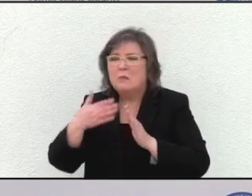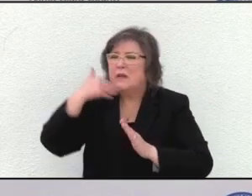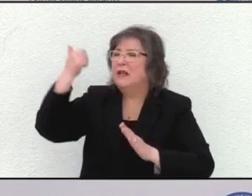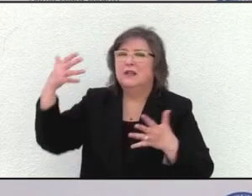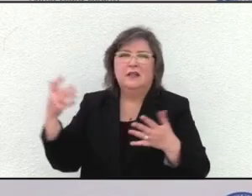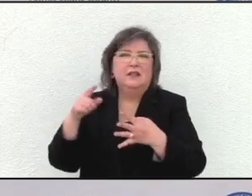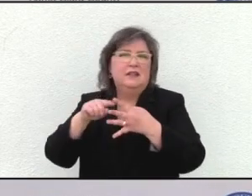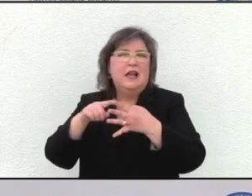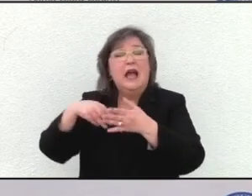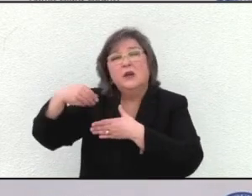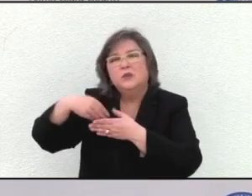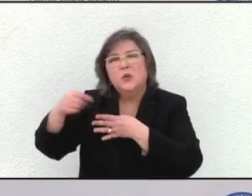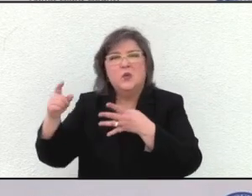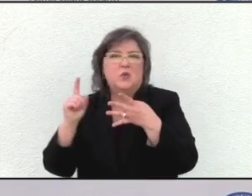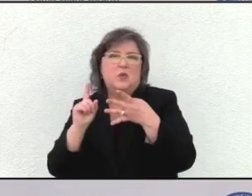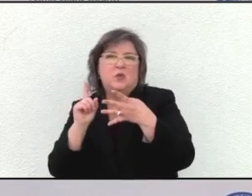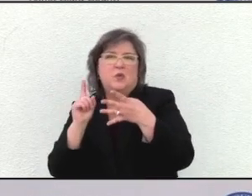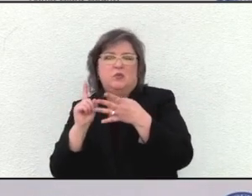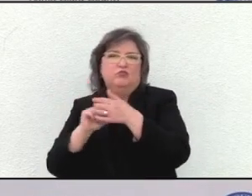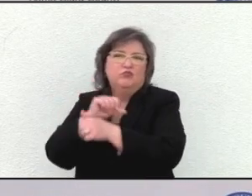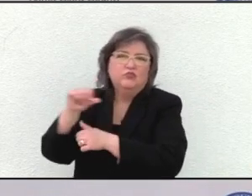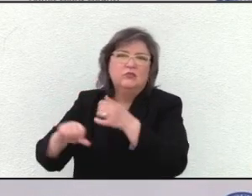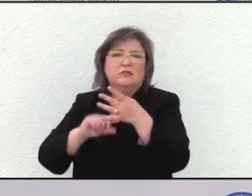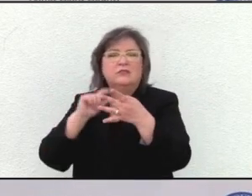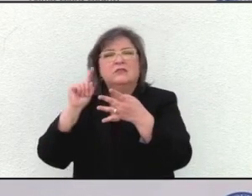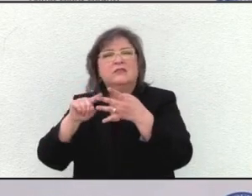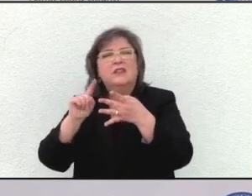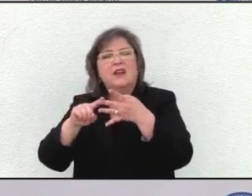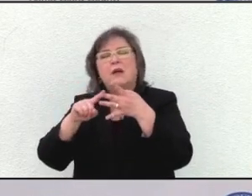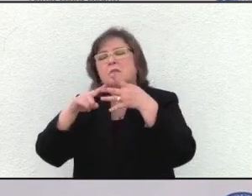social distancing, get vaccinated when it's your turn.